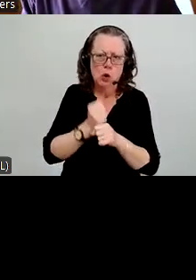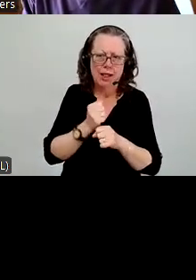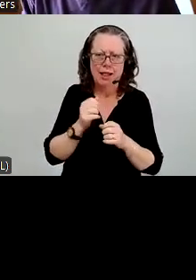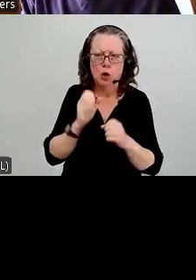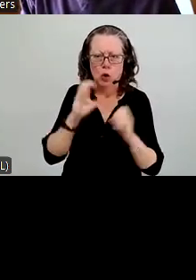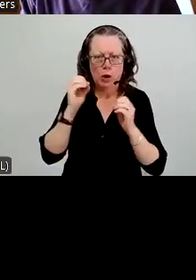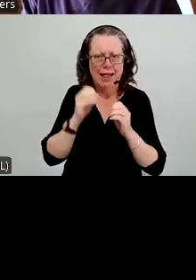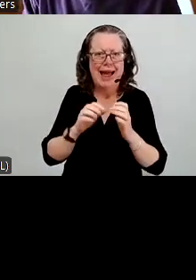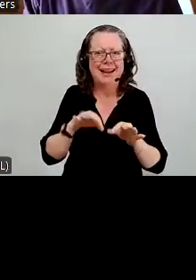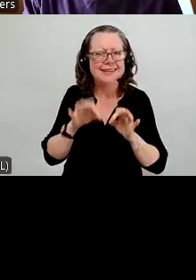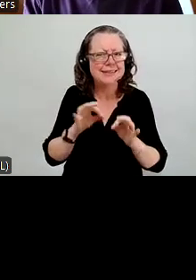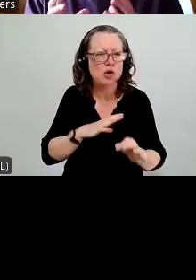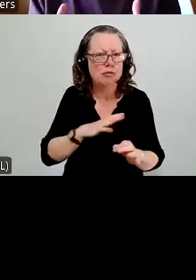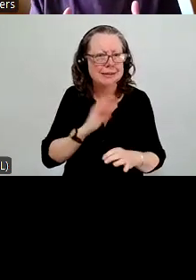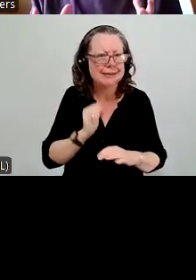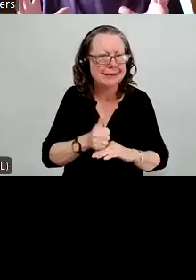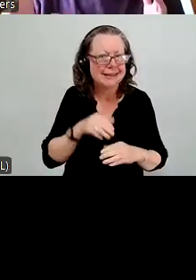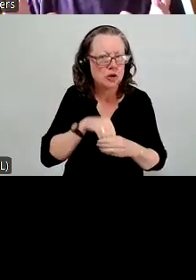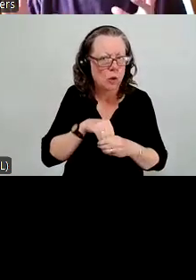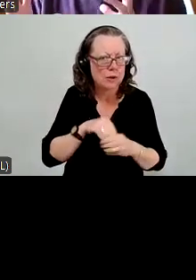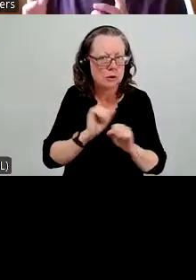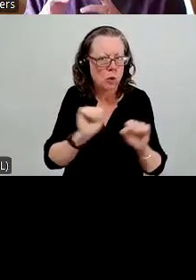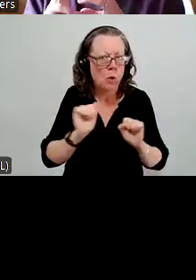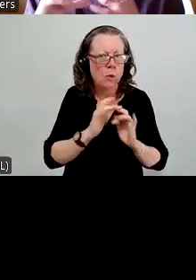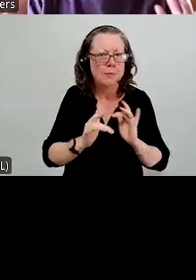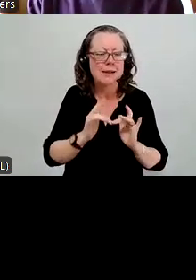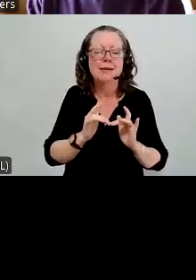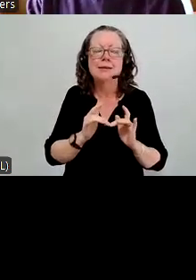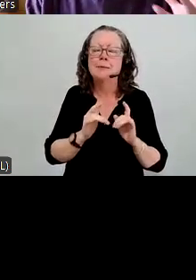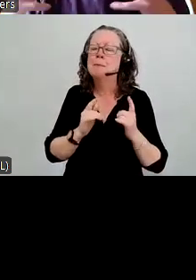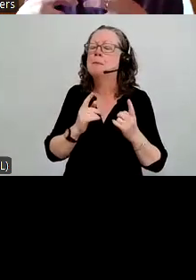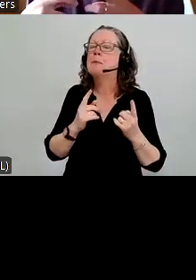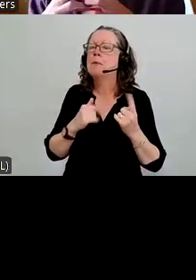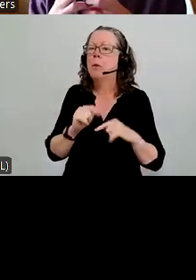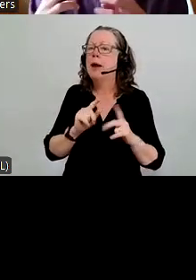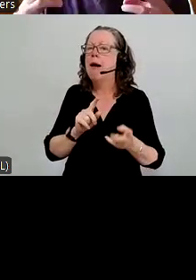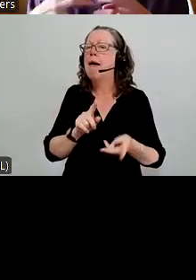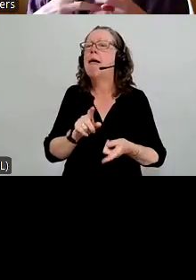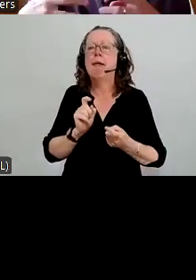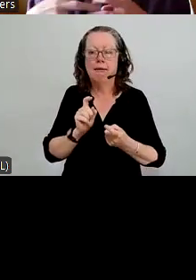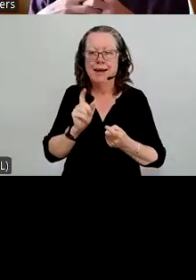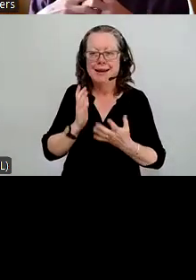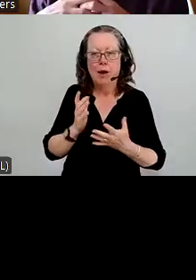What we're seeing from Google is that they're trying to consolidate all of this into one tag.